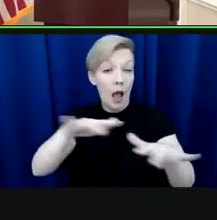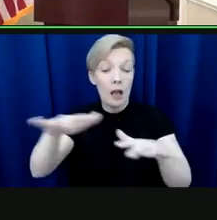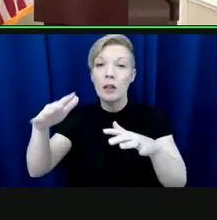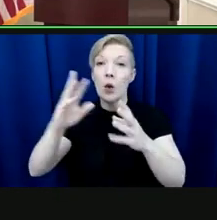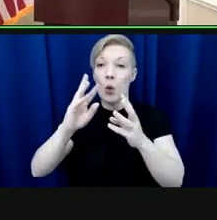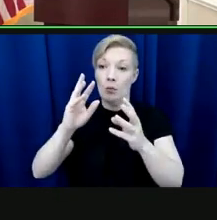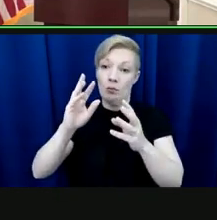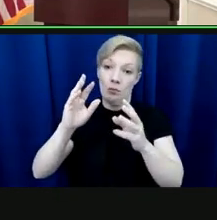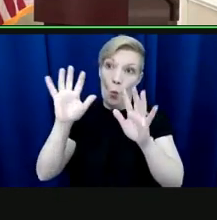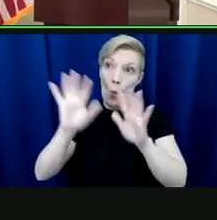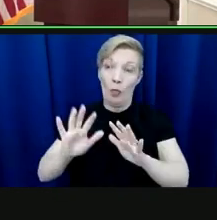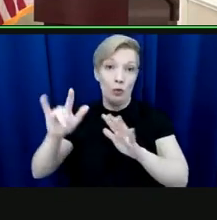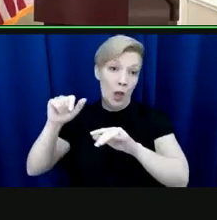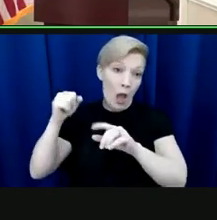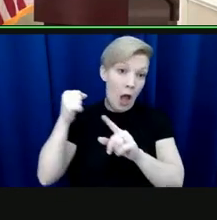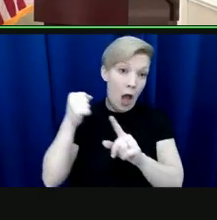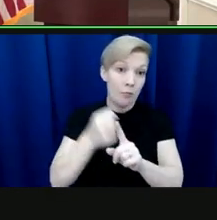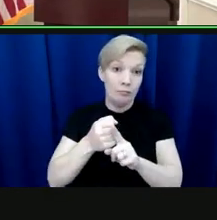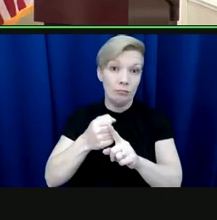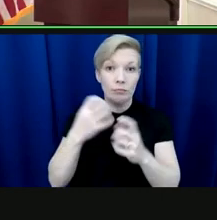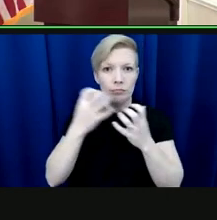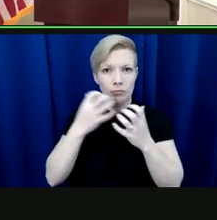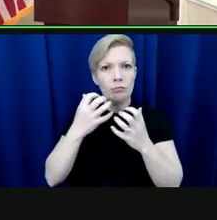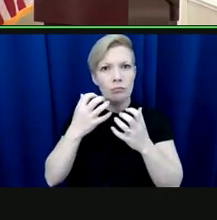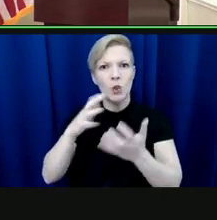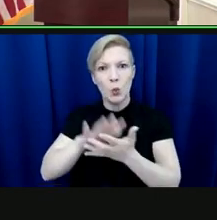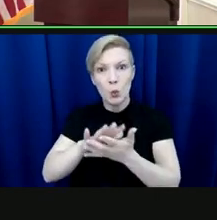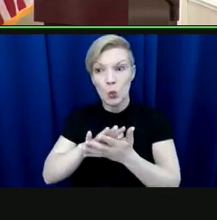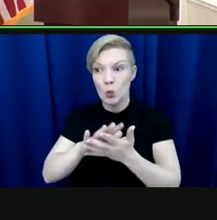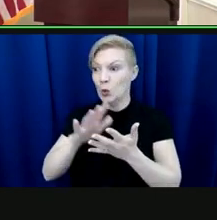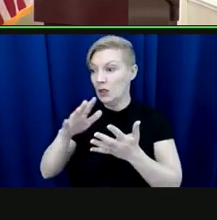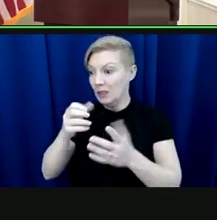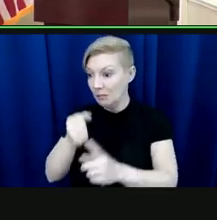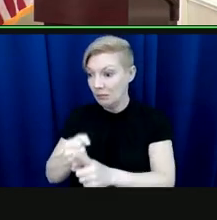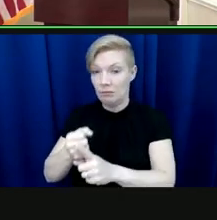In fact, four in ten Americans live in a county